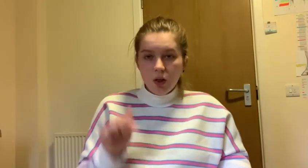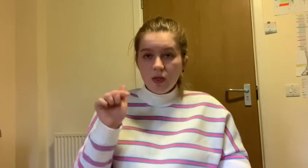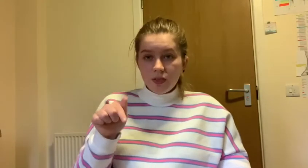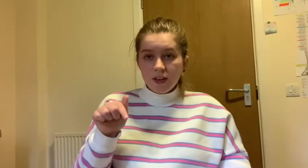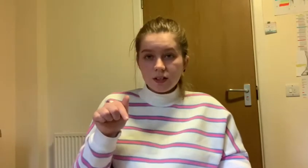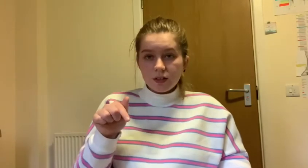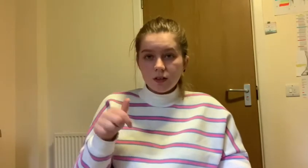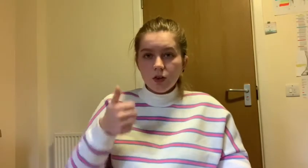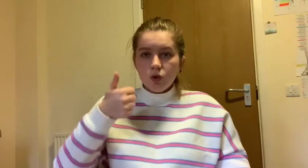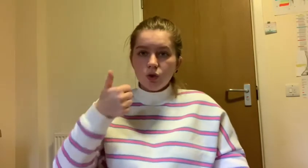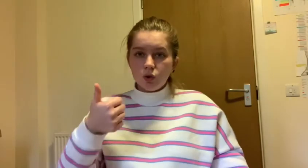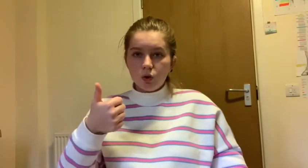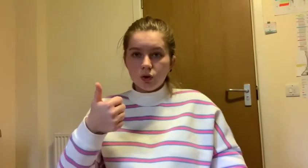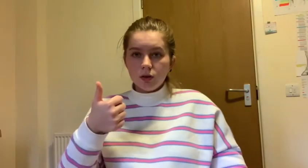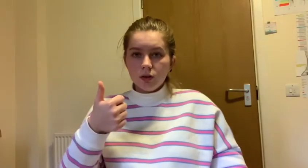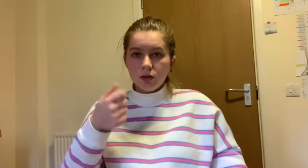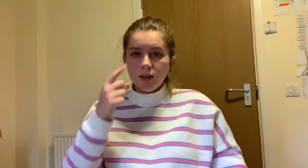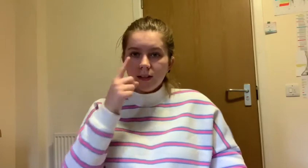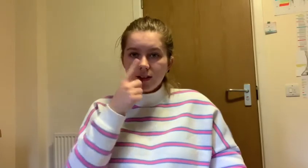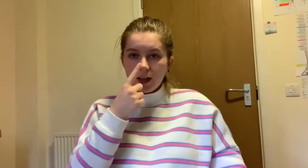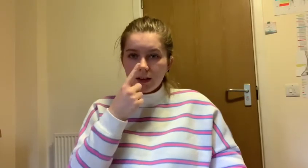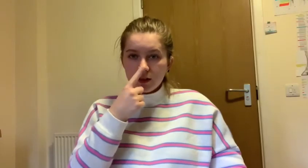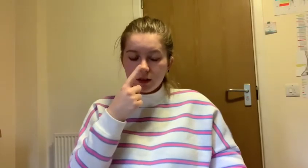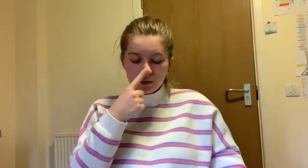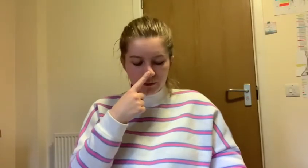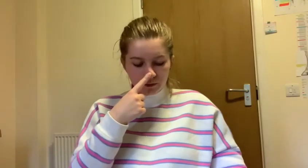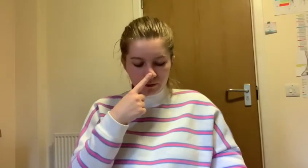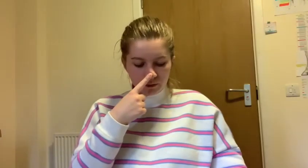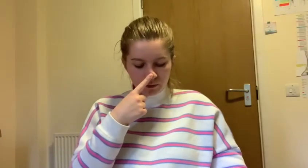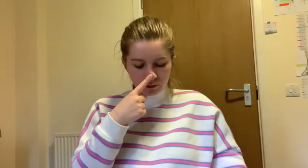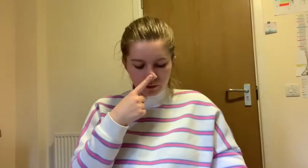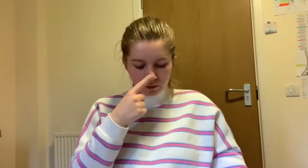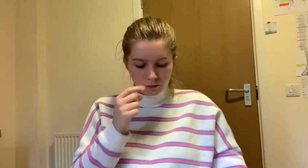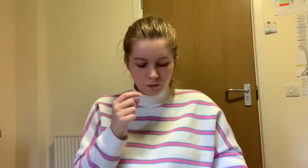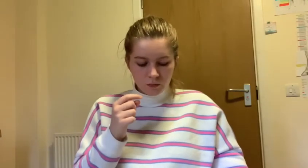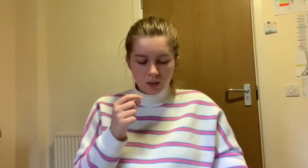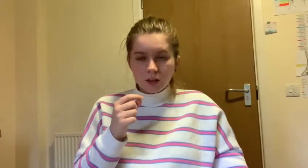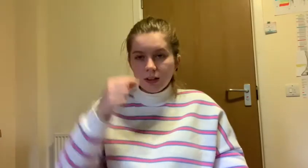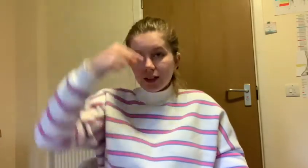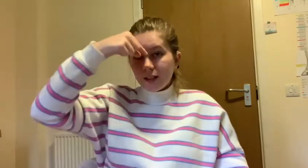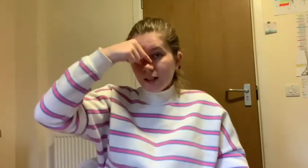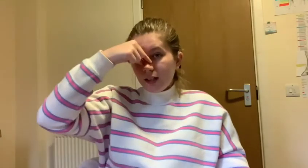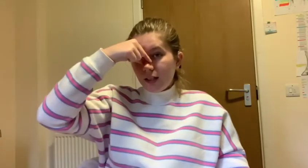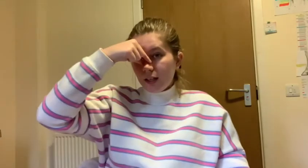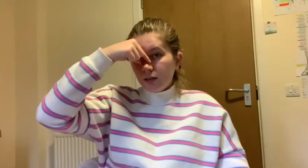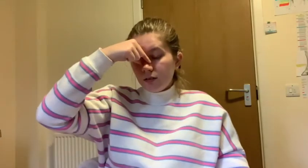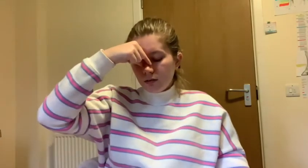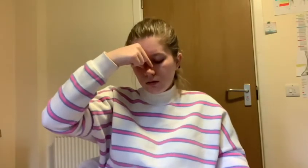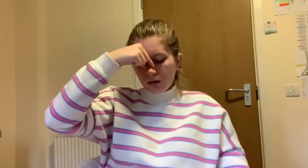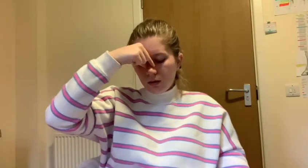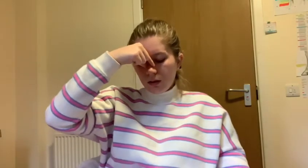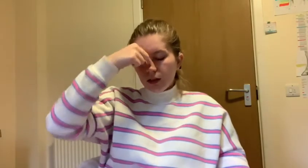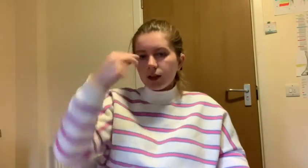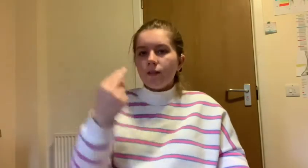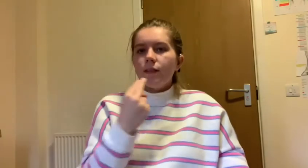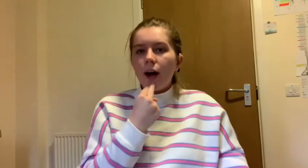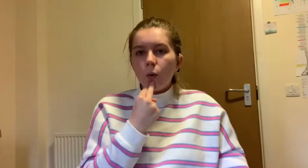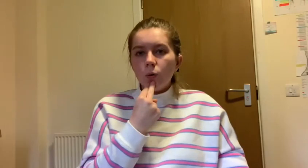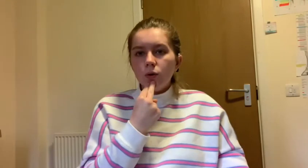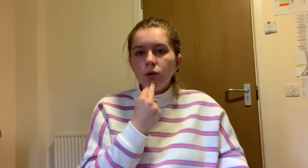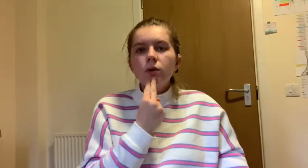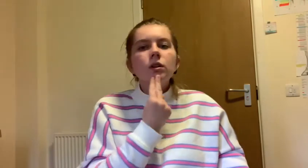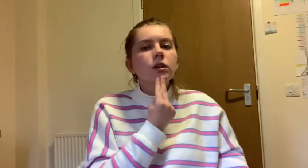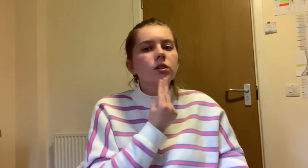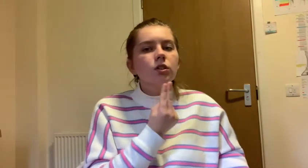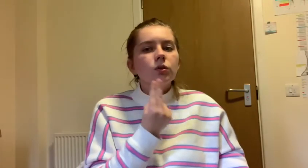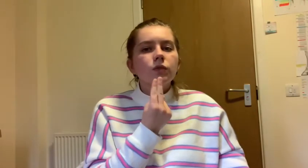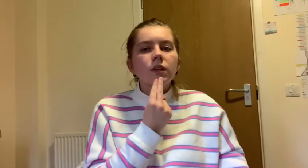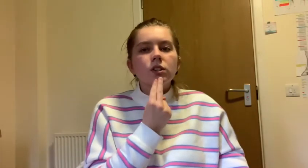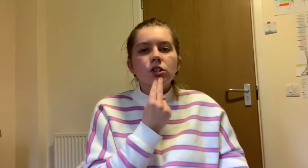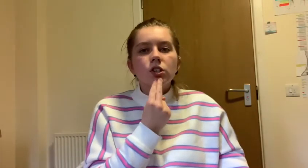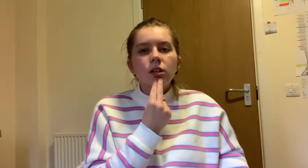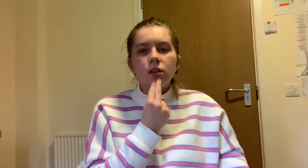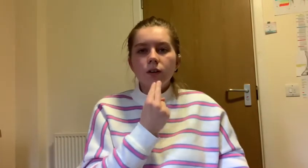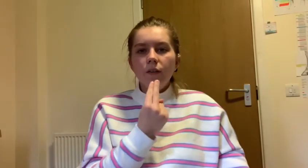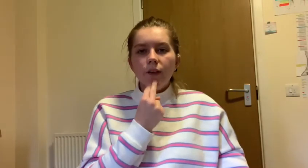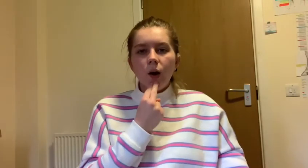"This good sense, stinking foul" so you do 2 fingers on your chin. "foul"